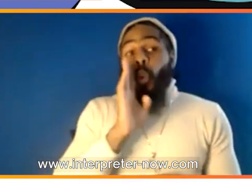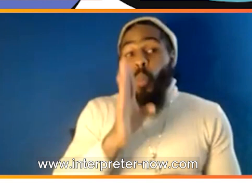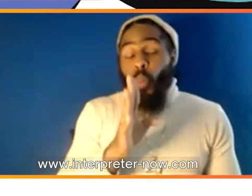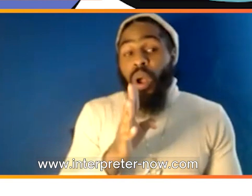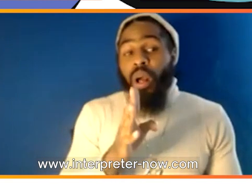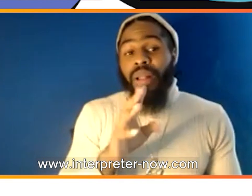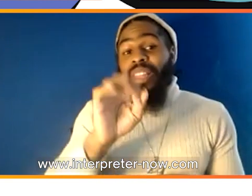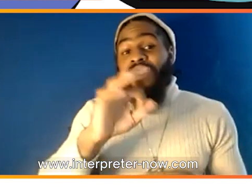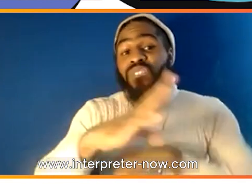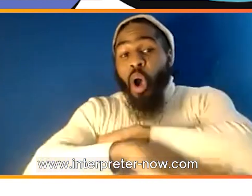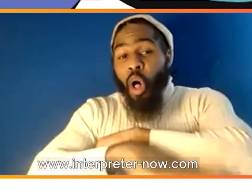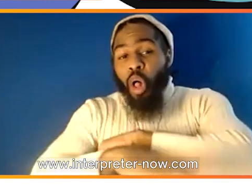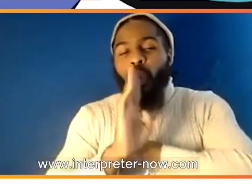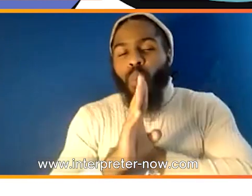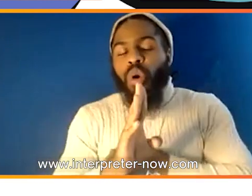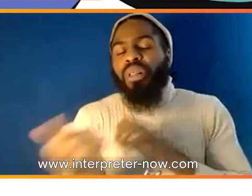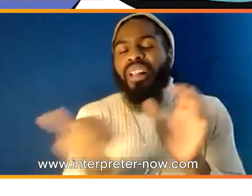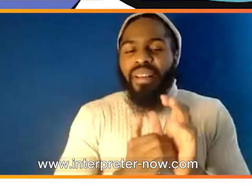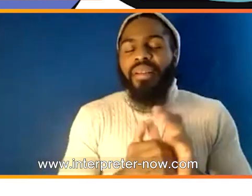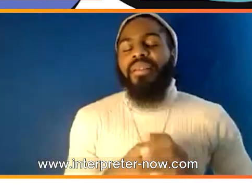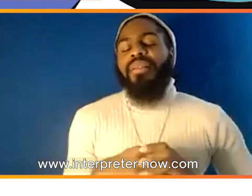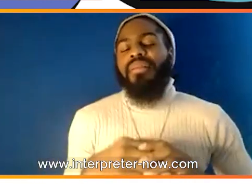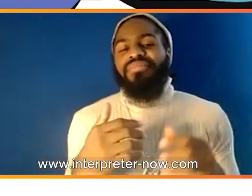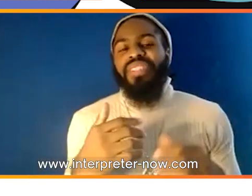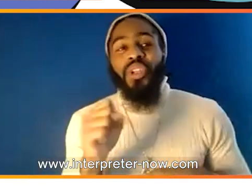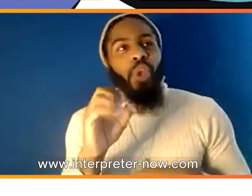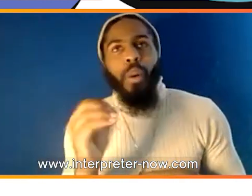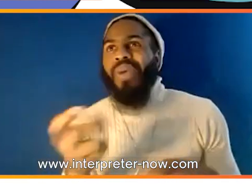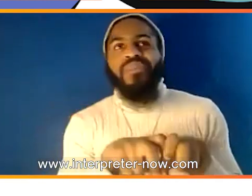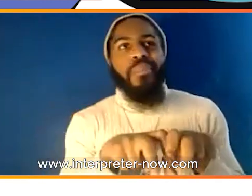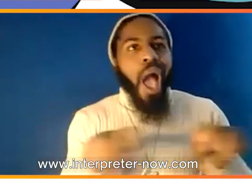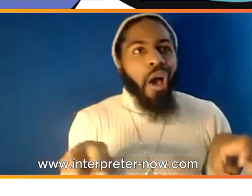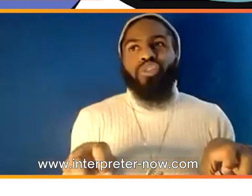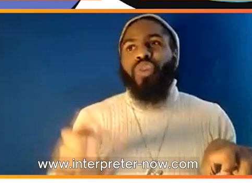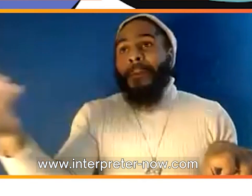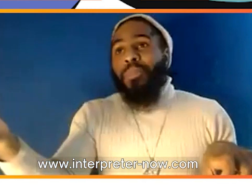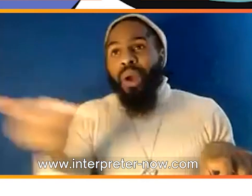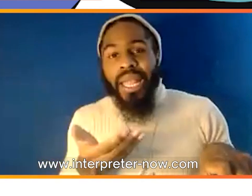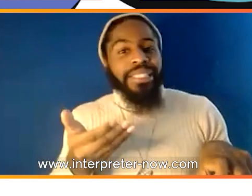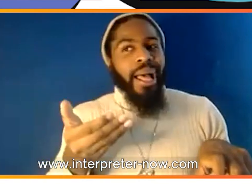have another one coming up this fall for another allyship conference. It's amazing; we have